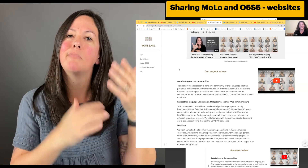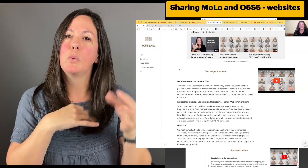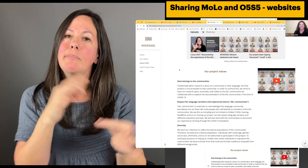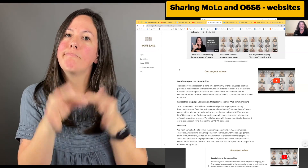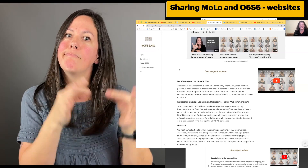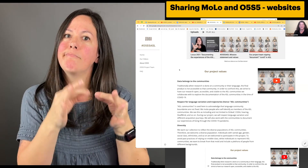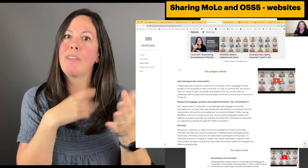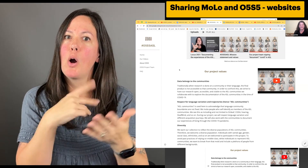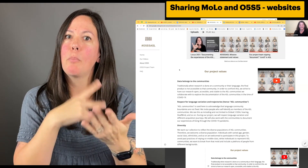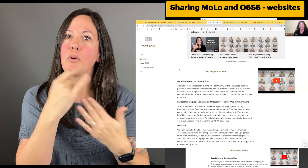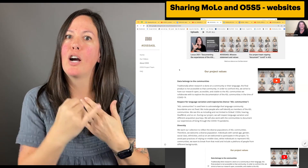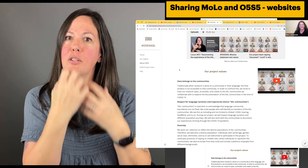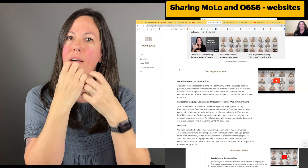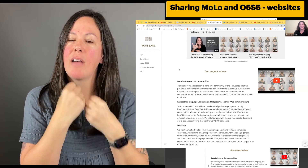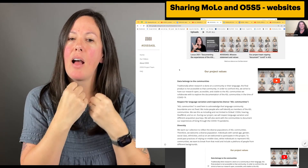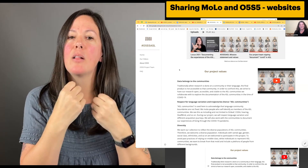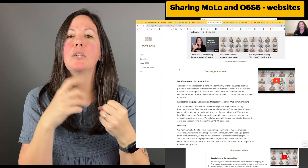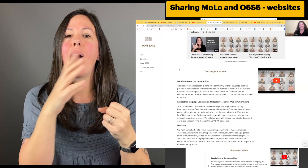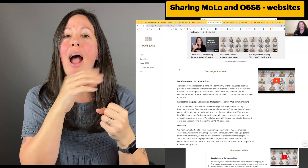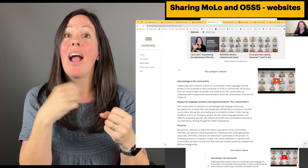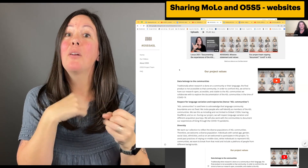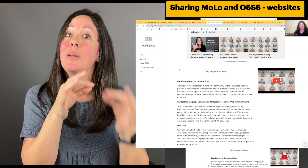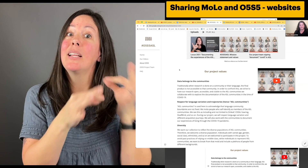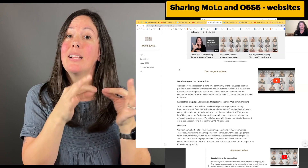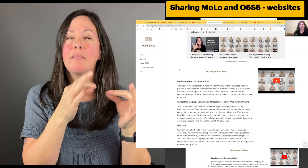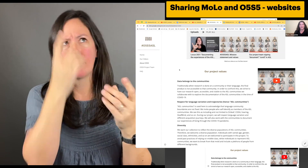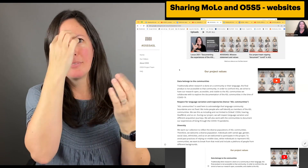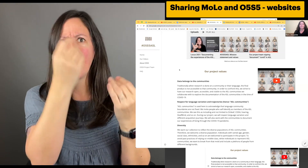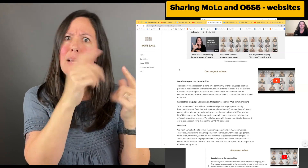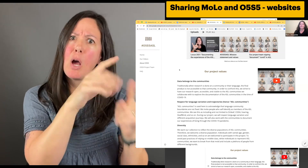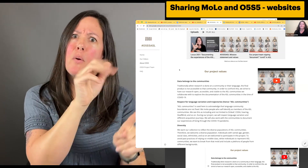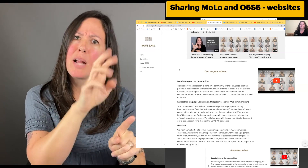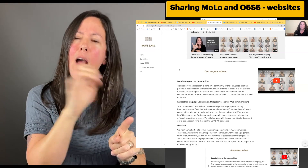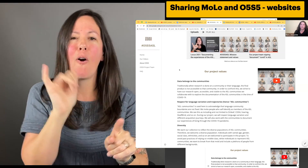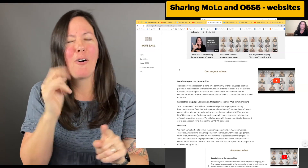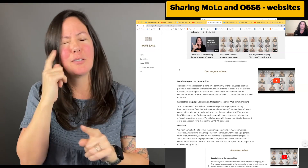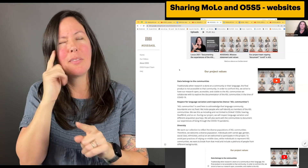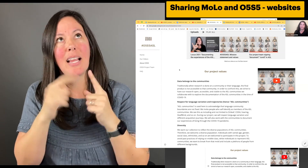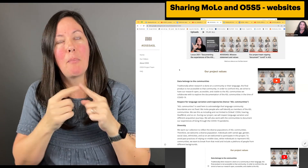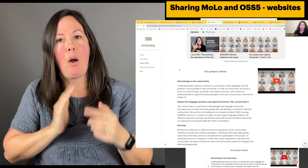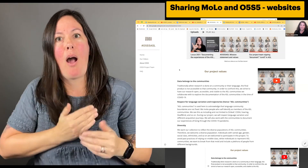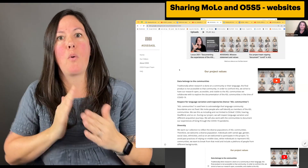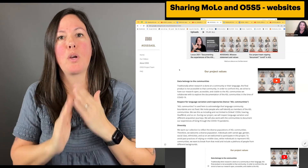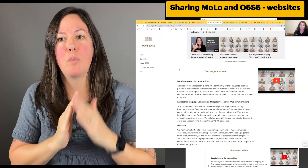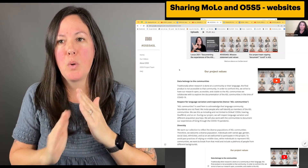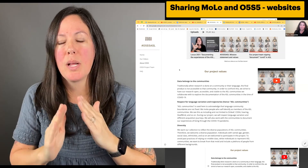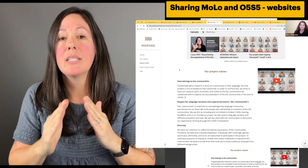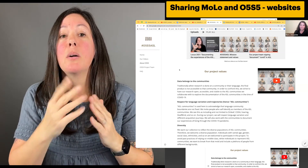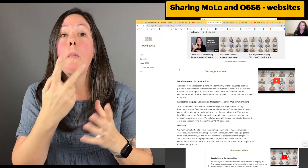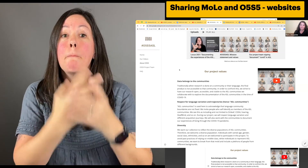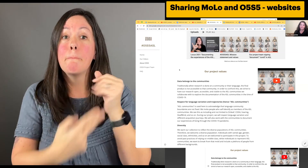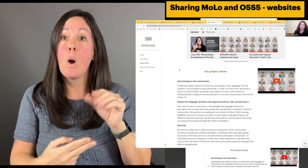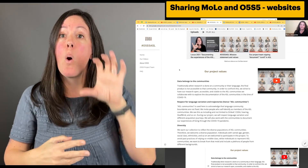you all can see me okay as I'm adjusting things on my screen but we have a full description of our project